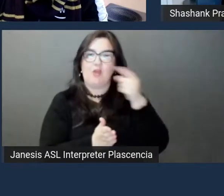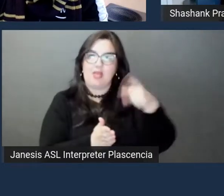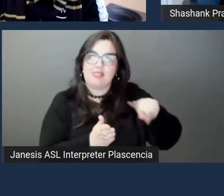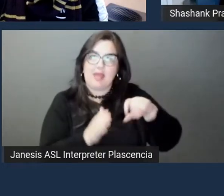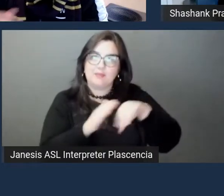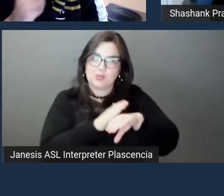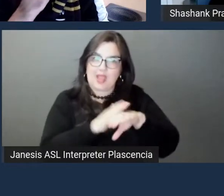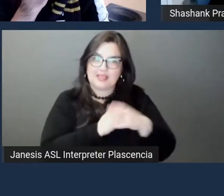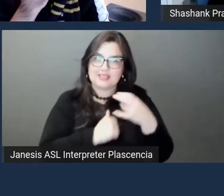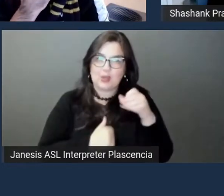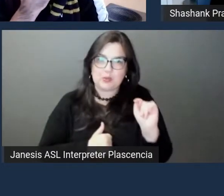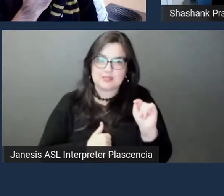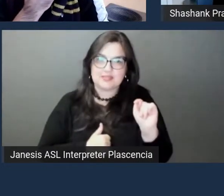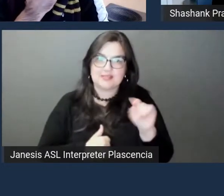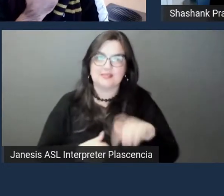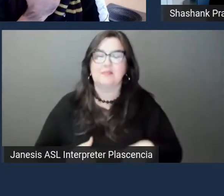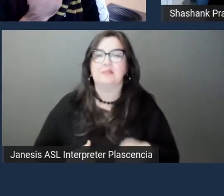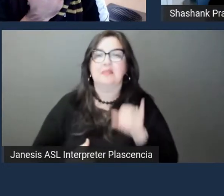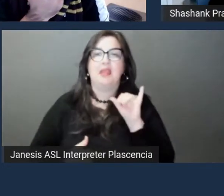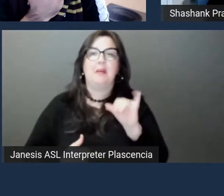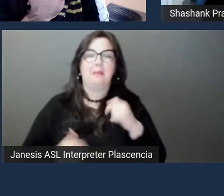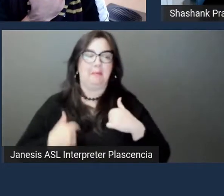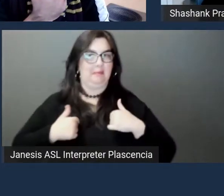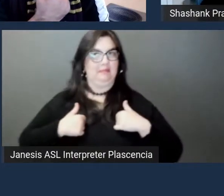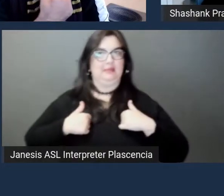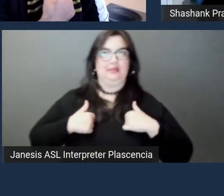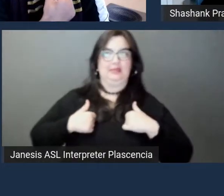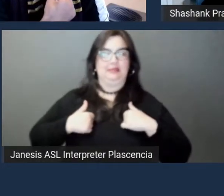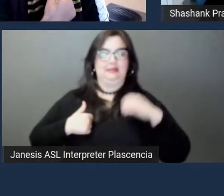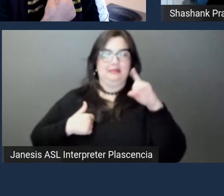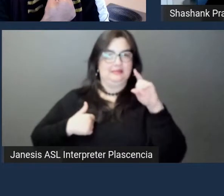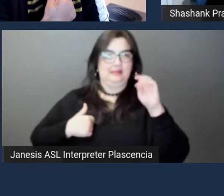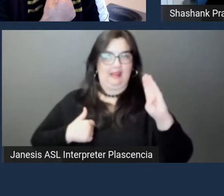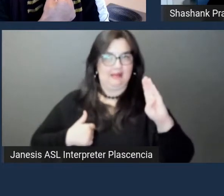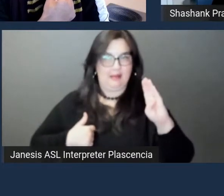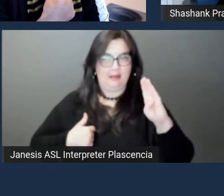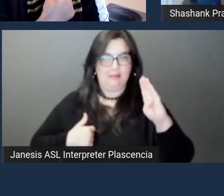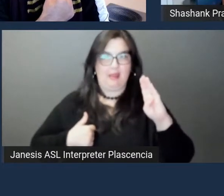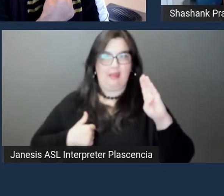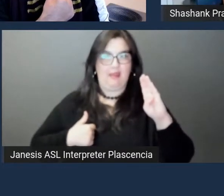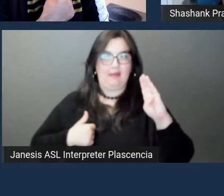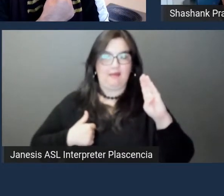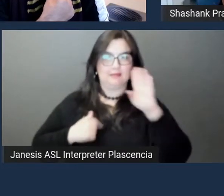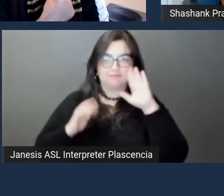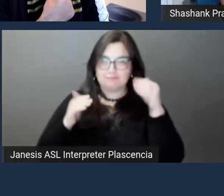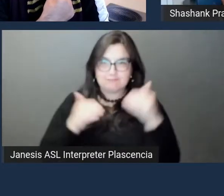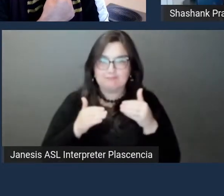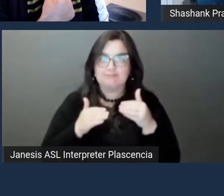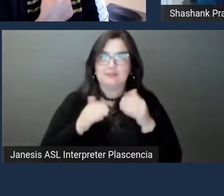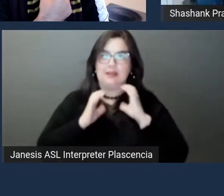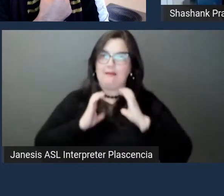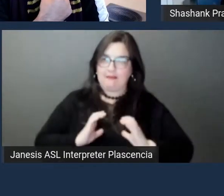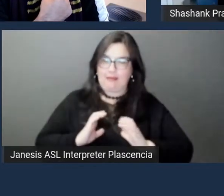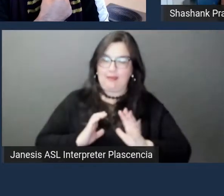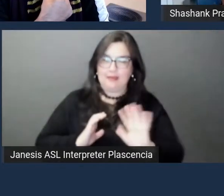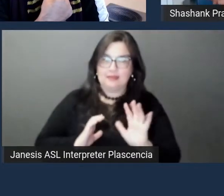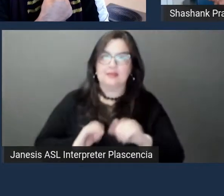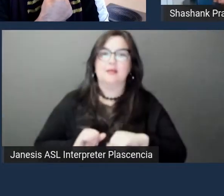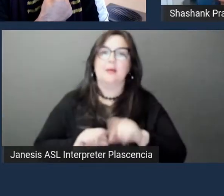As a, not ready database inclined person. It seems almost like in the past if you're to do this,